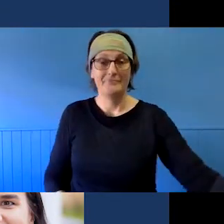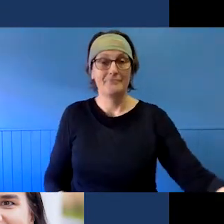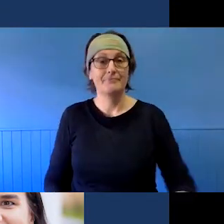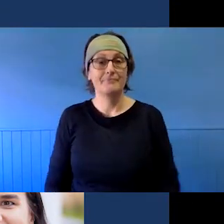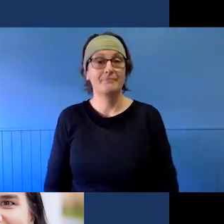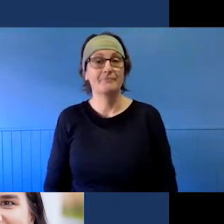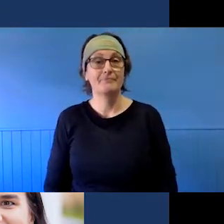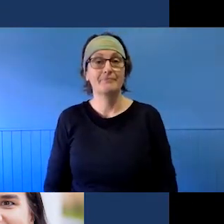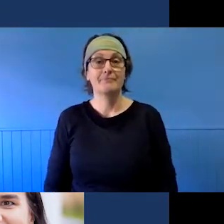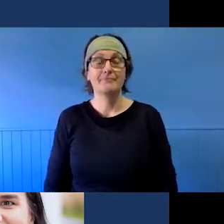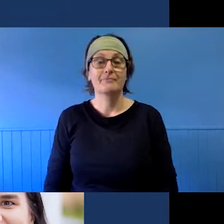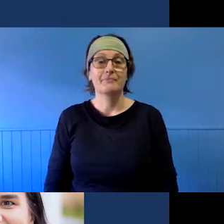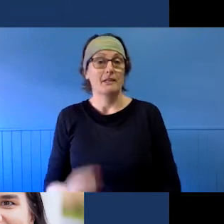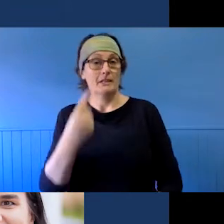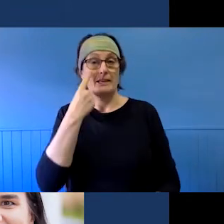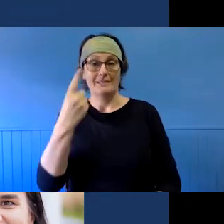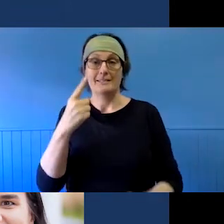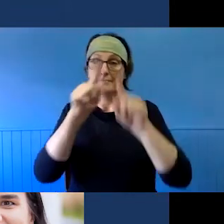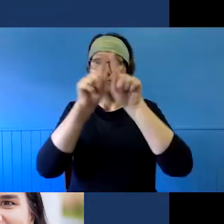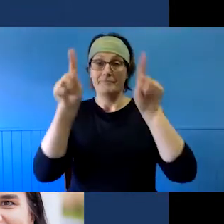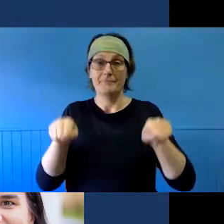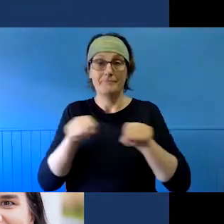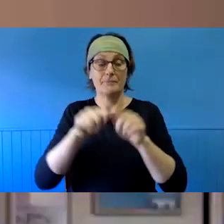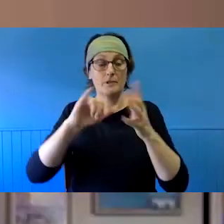light-coloured background and the image is in square-cropped format.